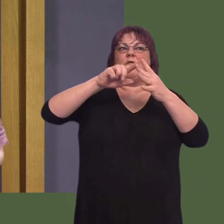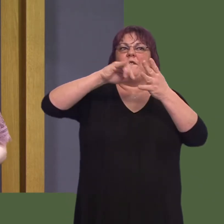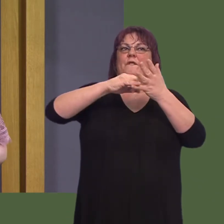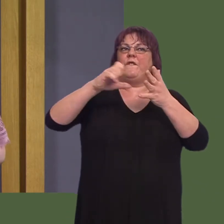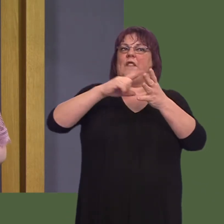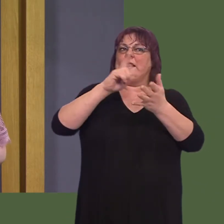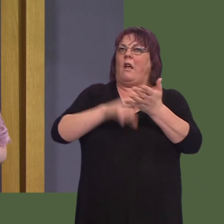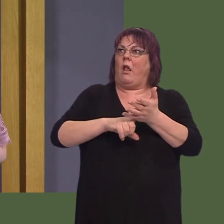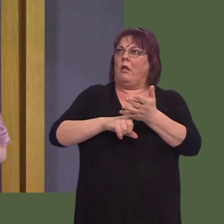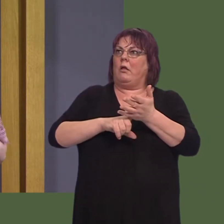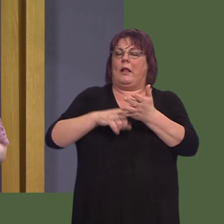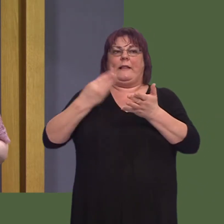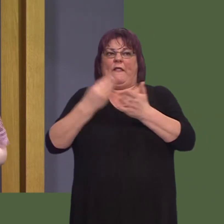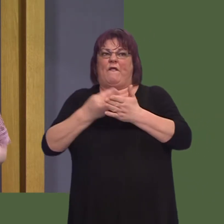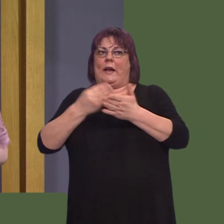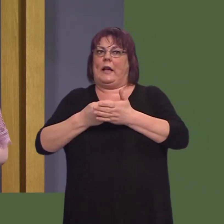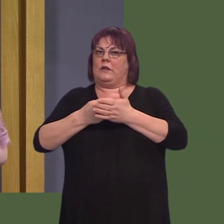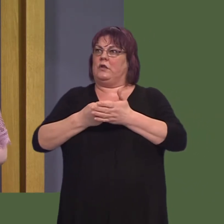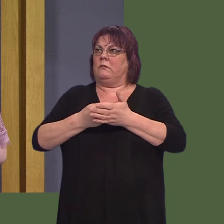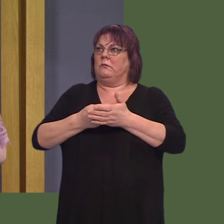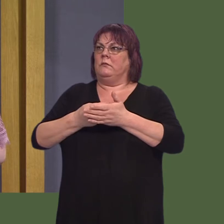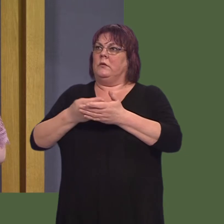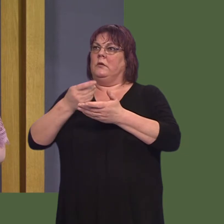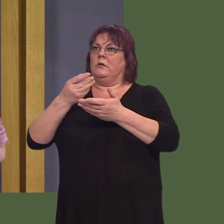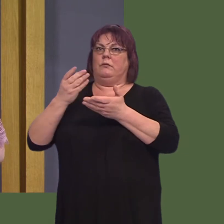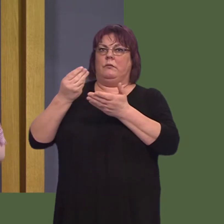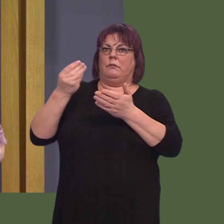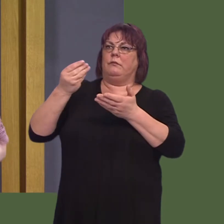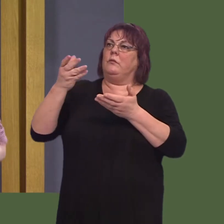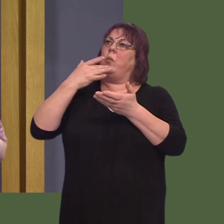framework for those powers will be transferred to the Scottish Government, and therefore the